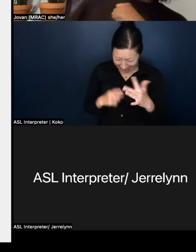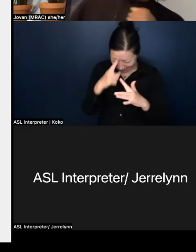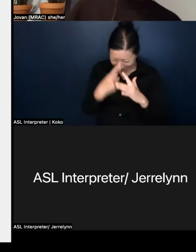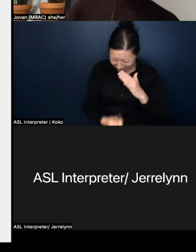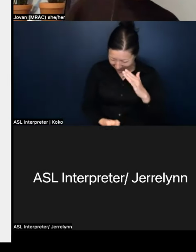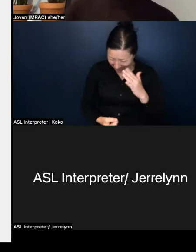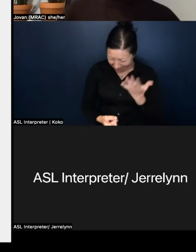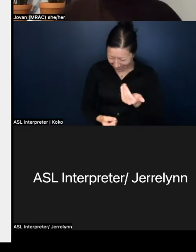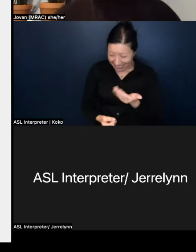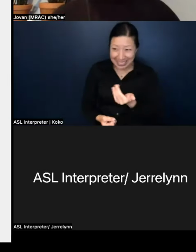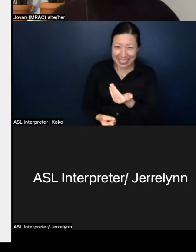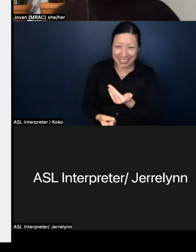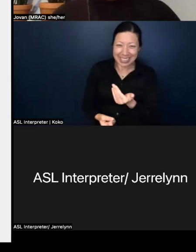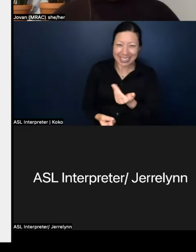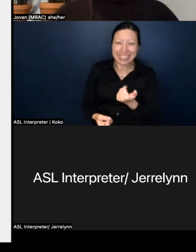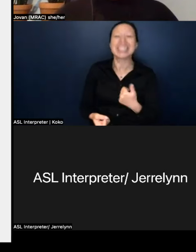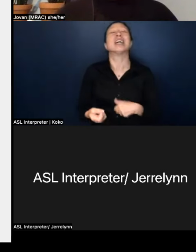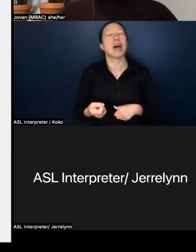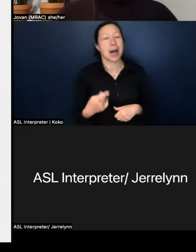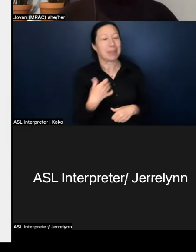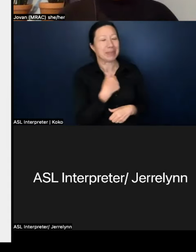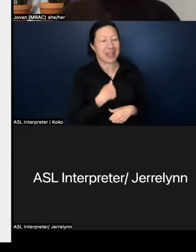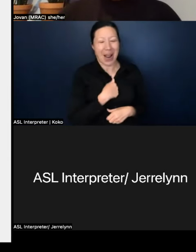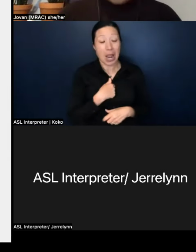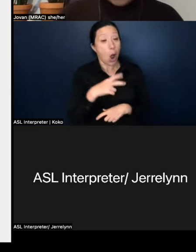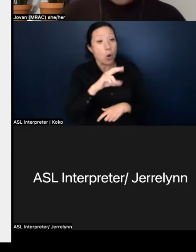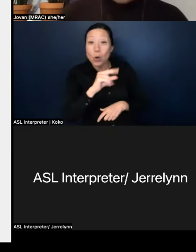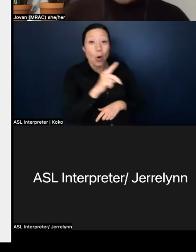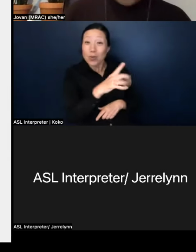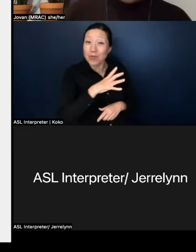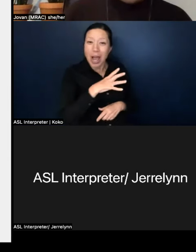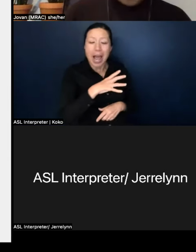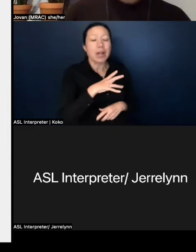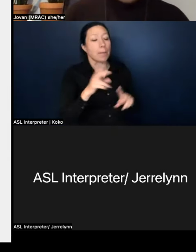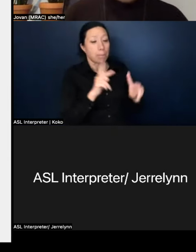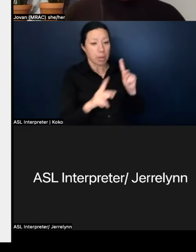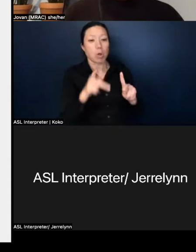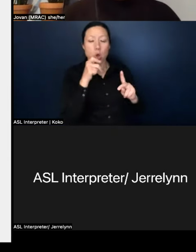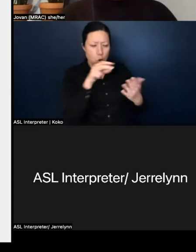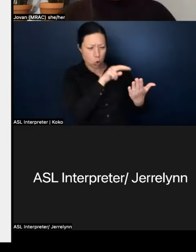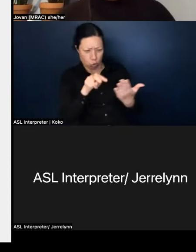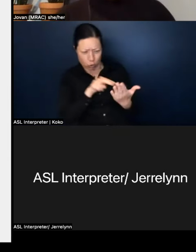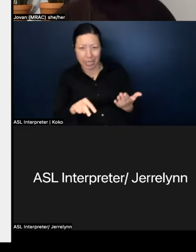[Mirella] No, you're totally fine. The question was about readers. Okay, yes. [Mirella] How are they chosen and how many will there be?